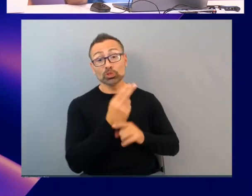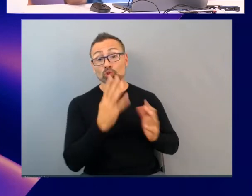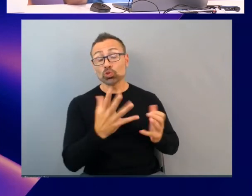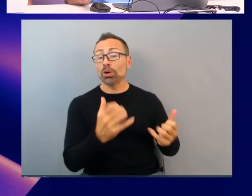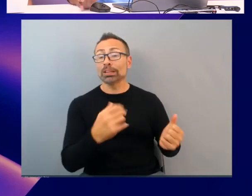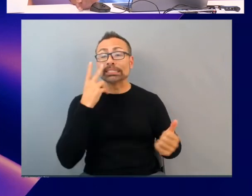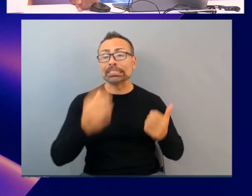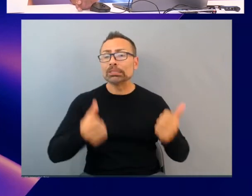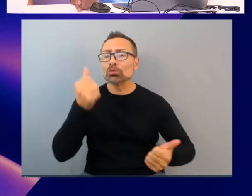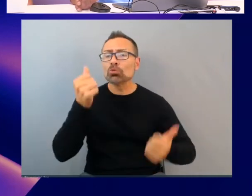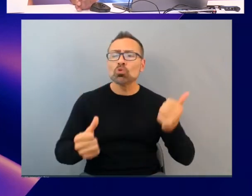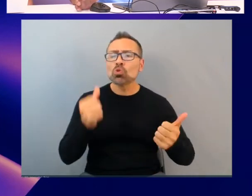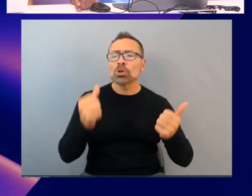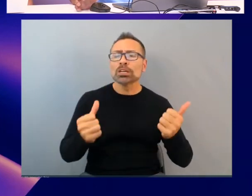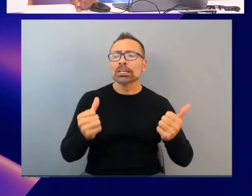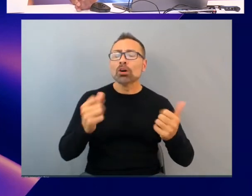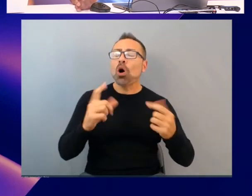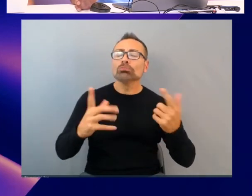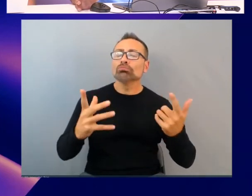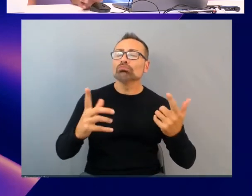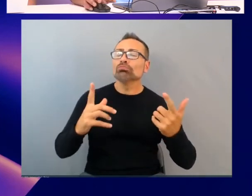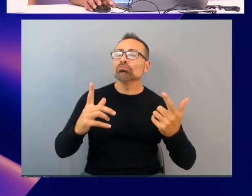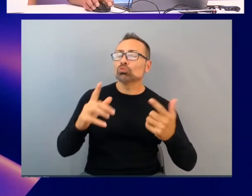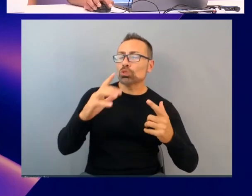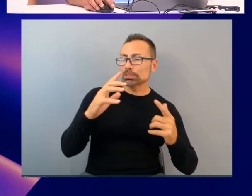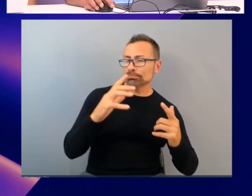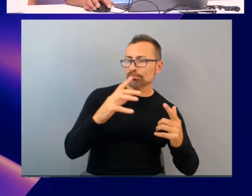This is the architecture. I'm going to AWS Management Console. I'm going to show now.